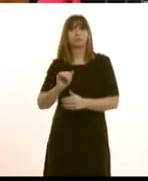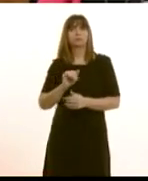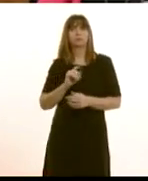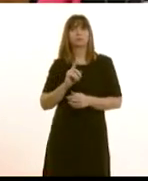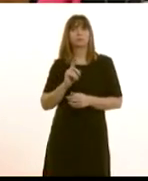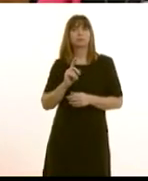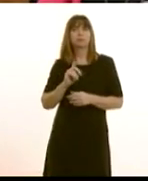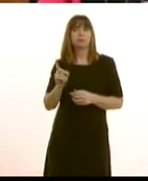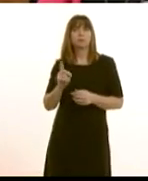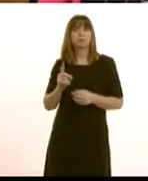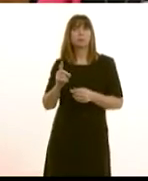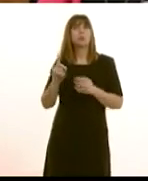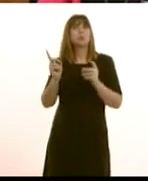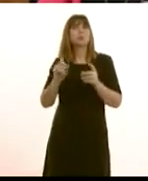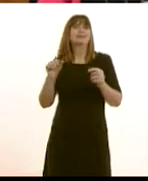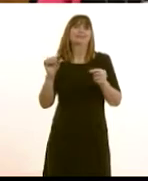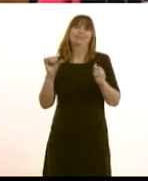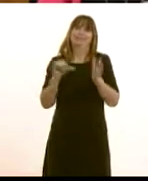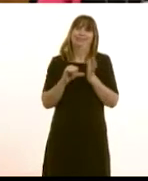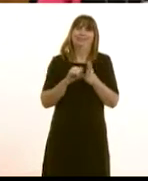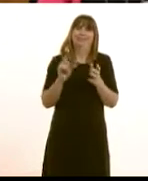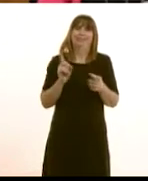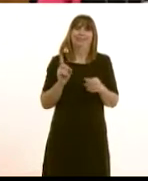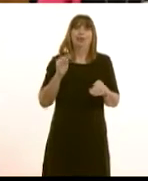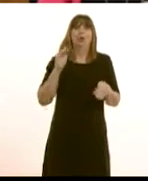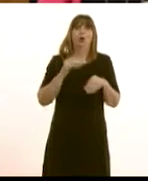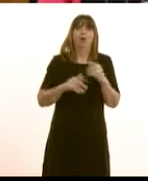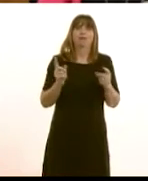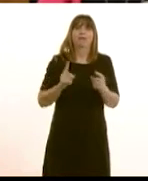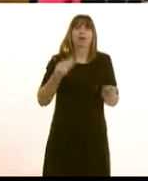to the strike price. What will determine whether the lagoon goes ahead or not is the strike